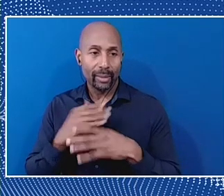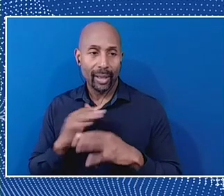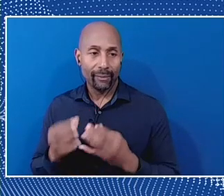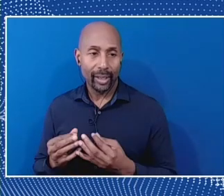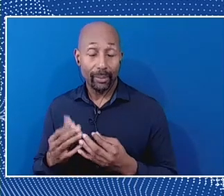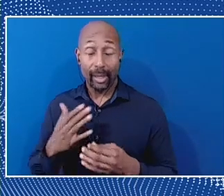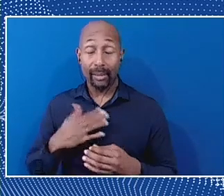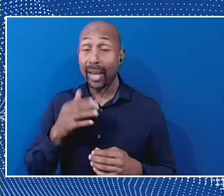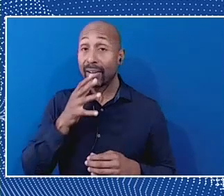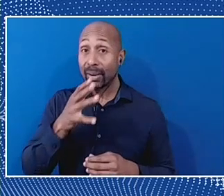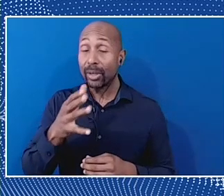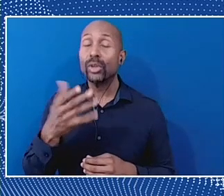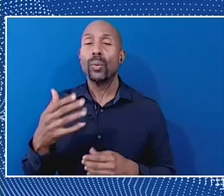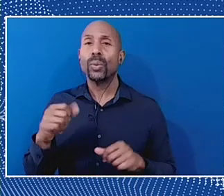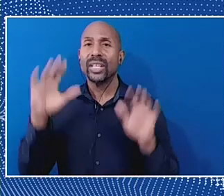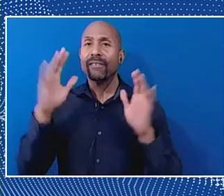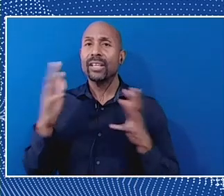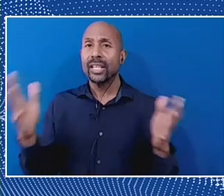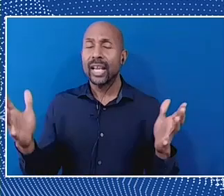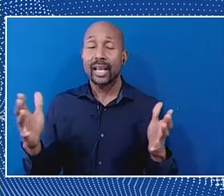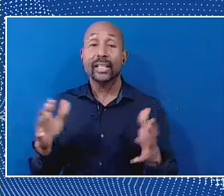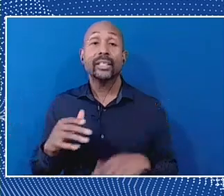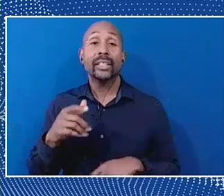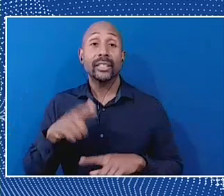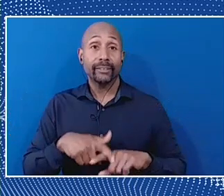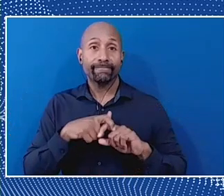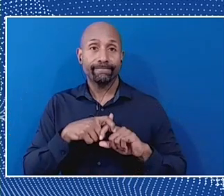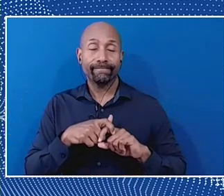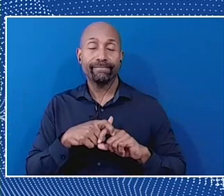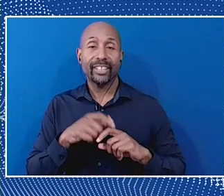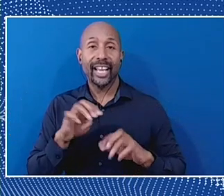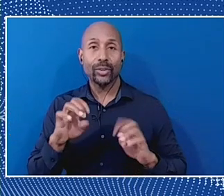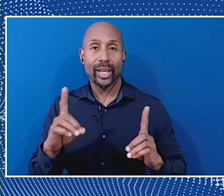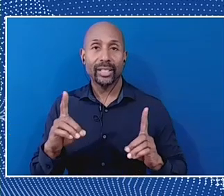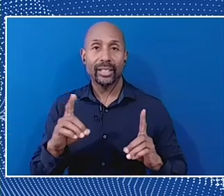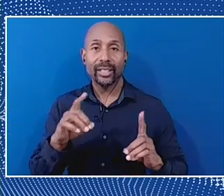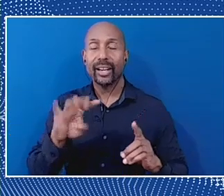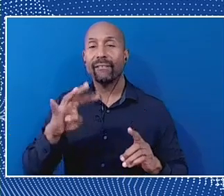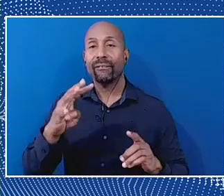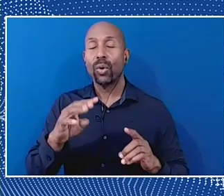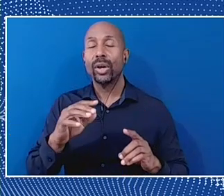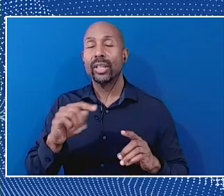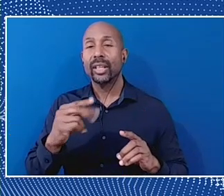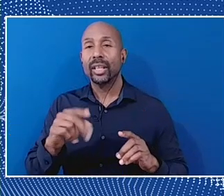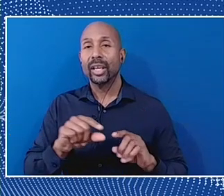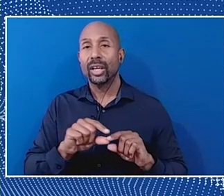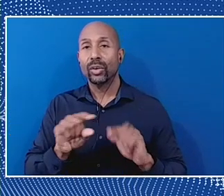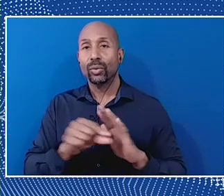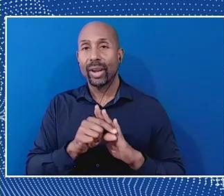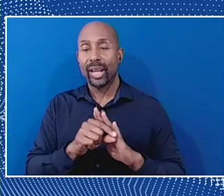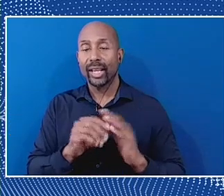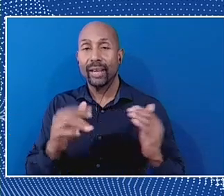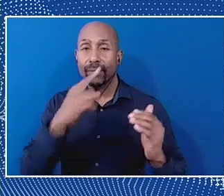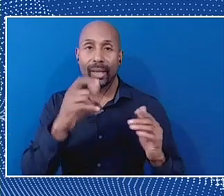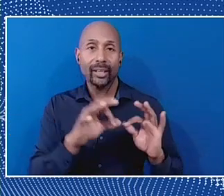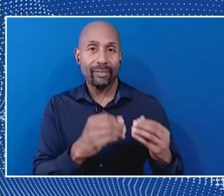education halted at the fourth grade due to familial responsibilities, my mother, who tirelessly worked two jobs to support